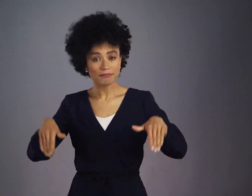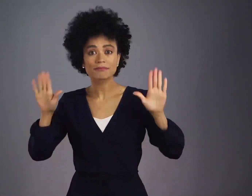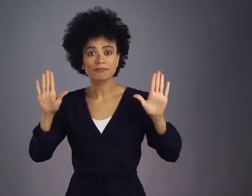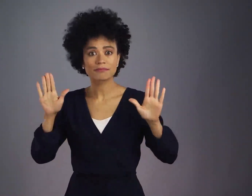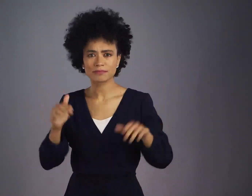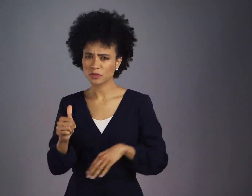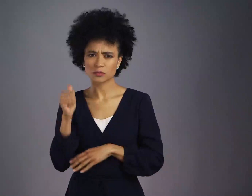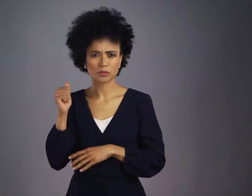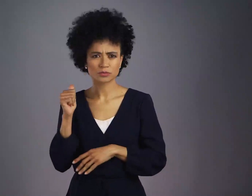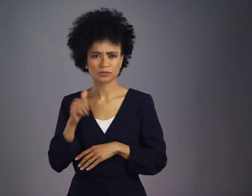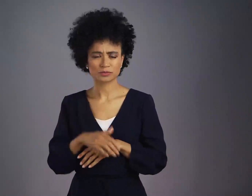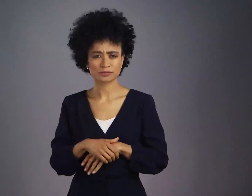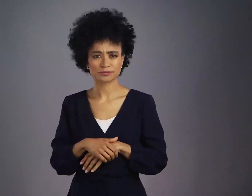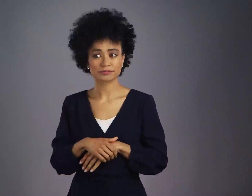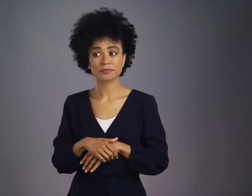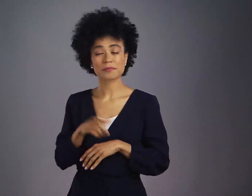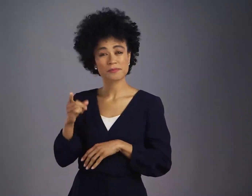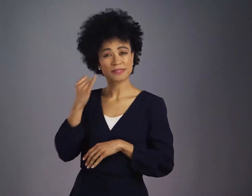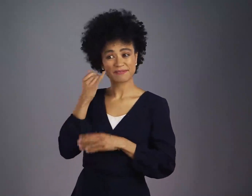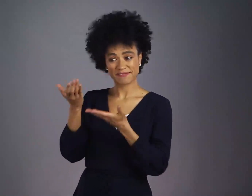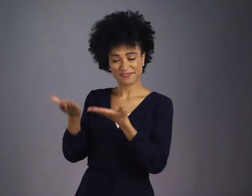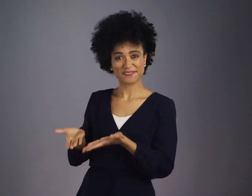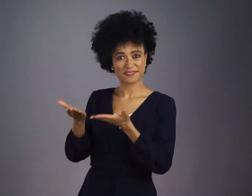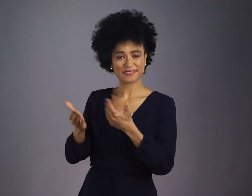Some men cannot or will not get over alcoholism.